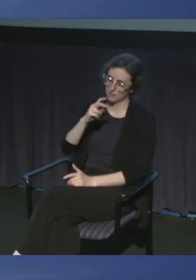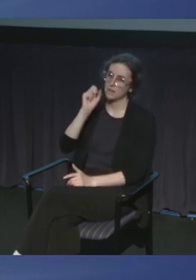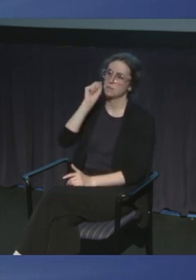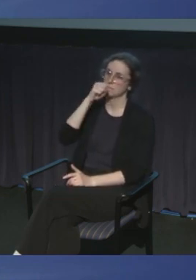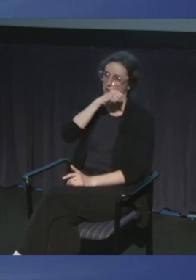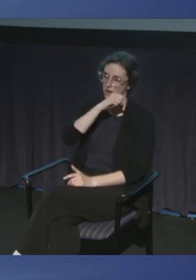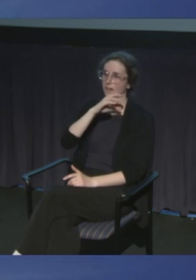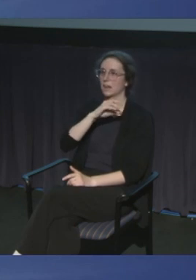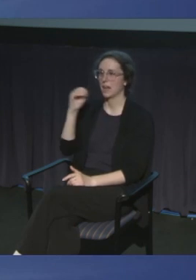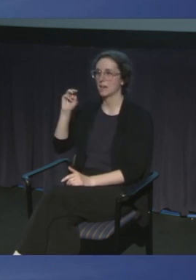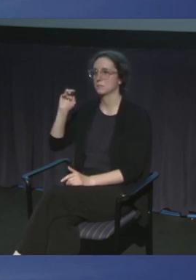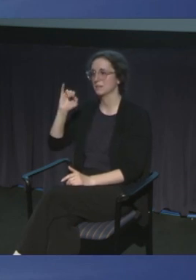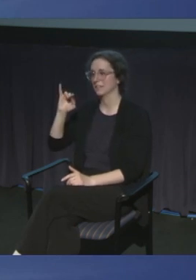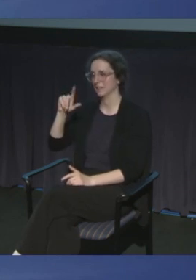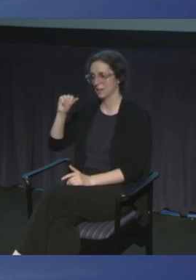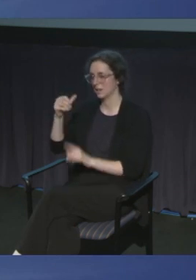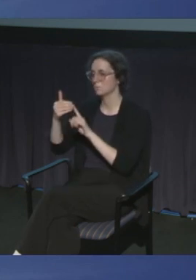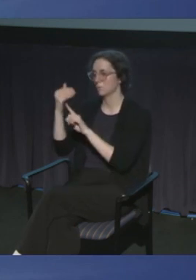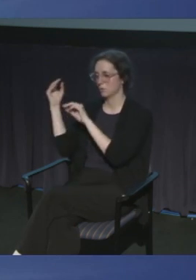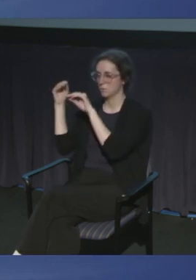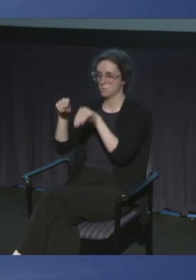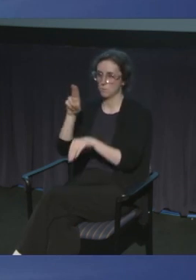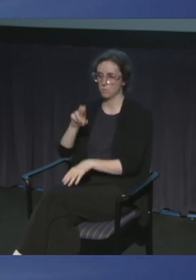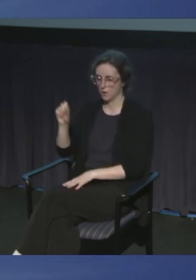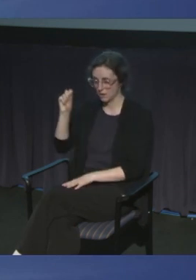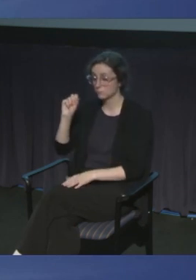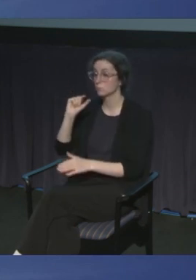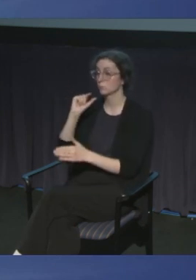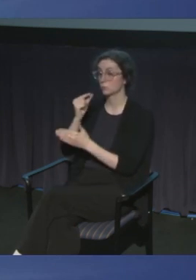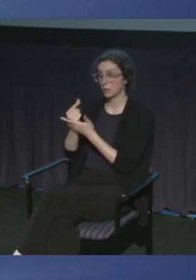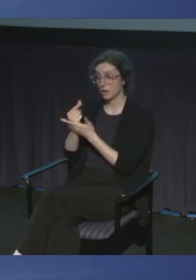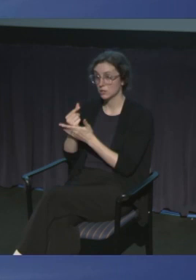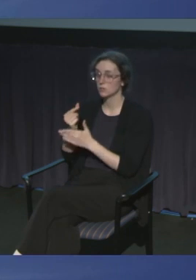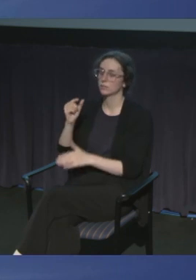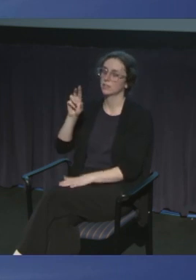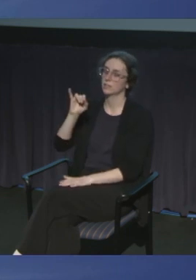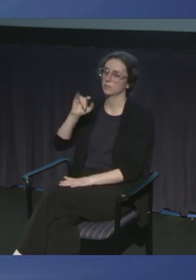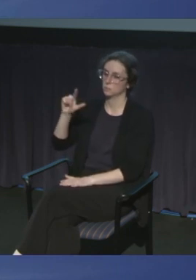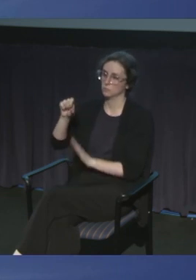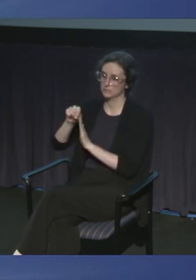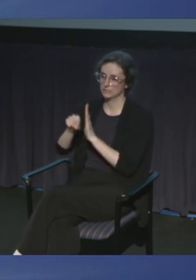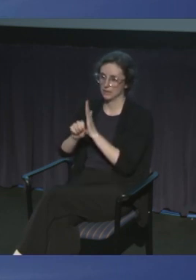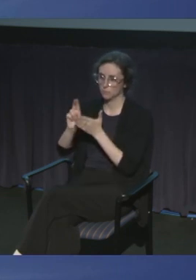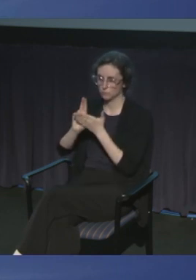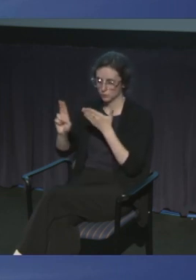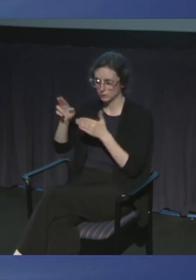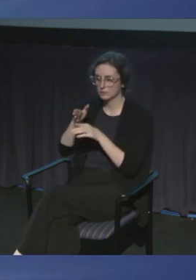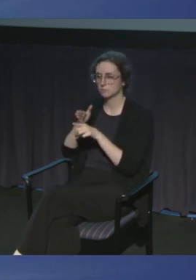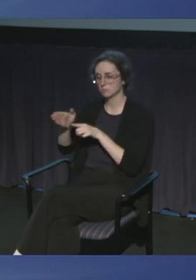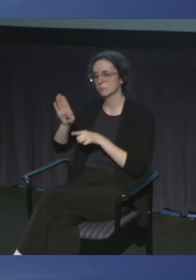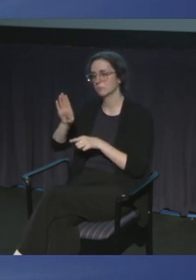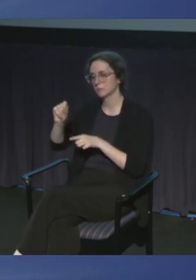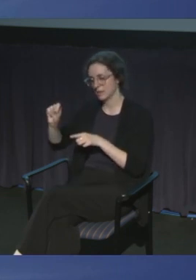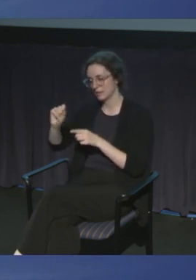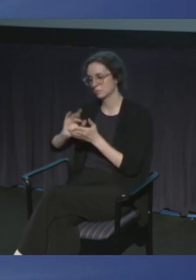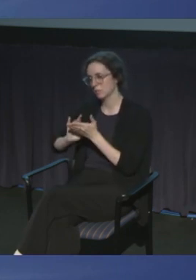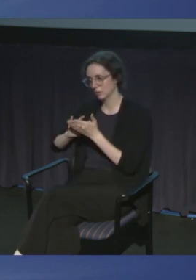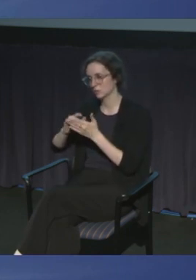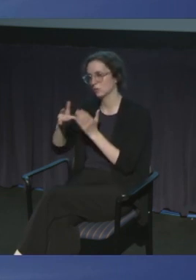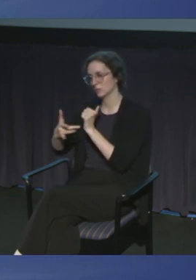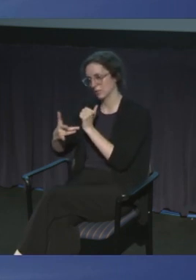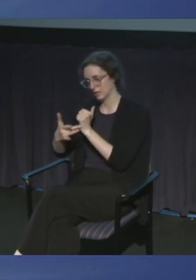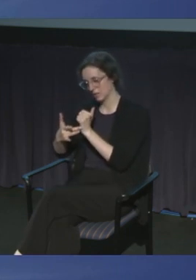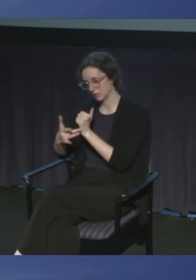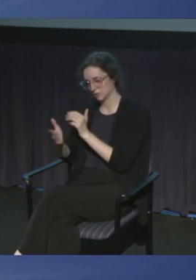JENNY PAN-YUN TING WAS BORN IN